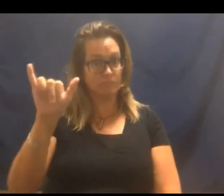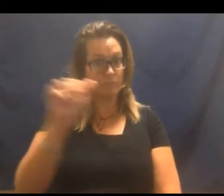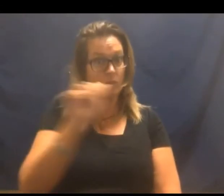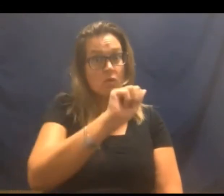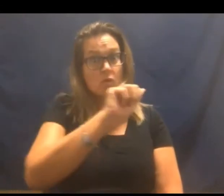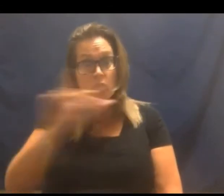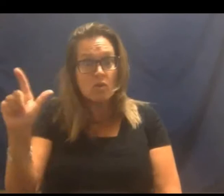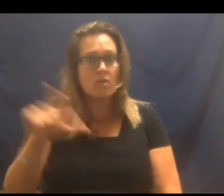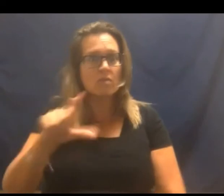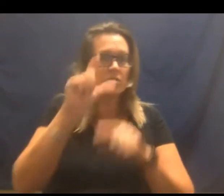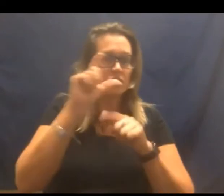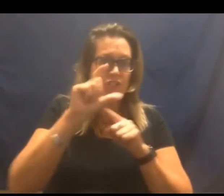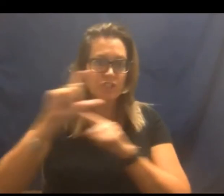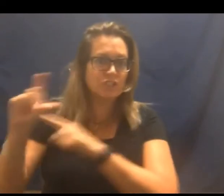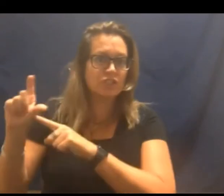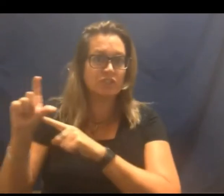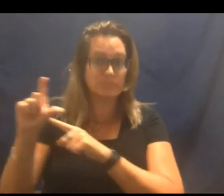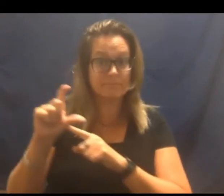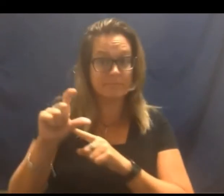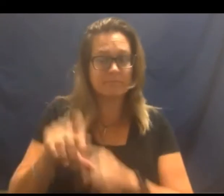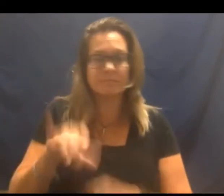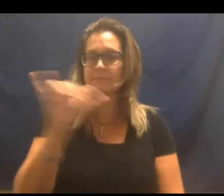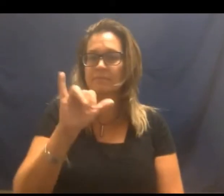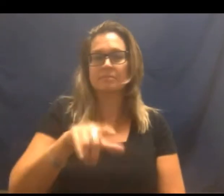you're writing your name that would be the same, and again these will be all